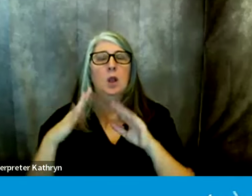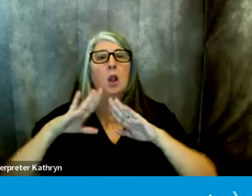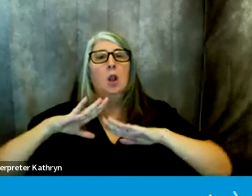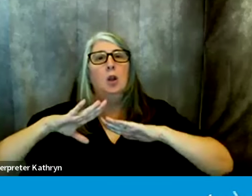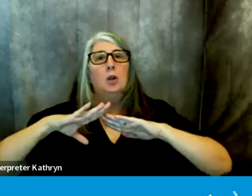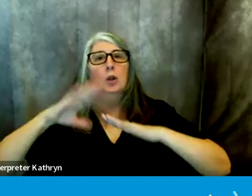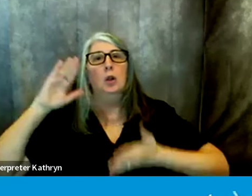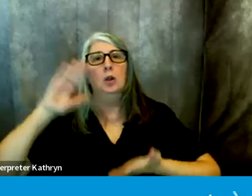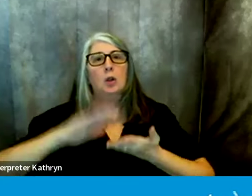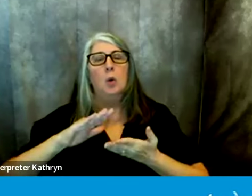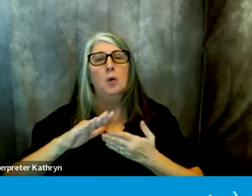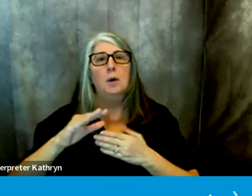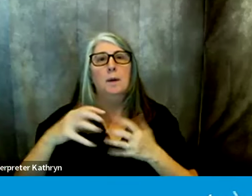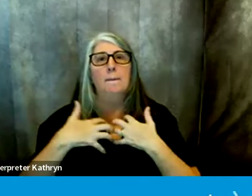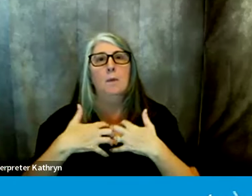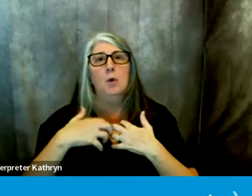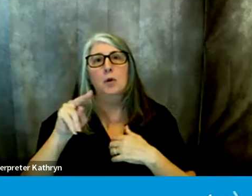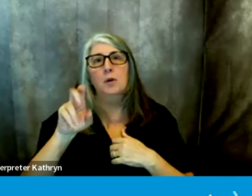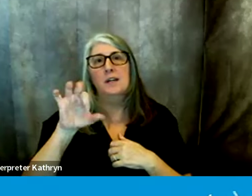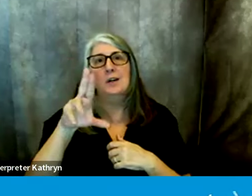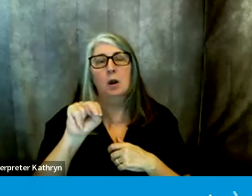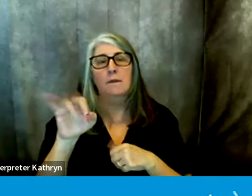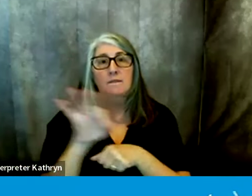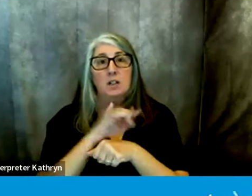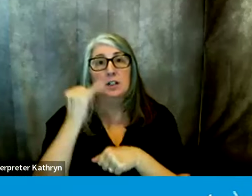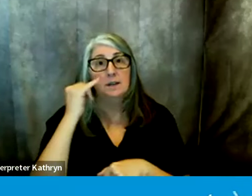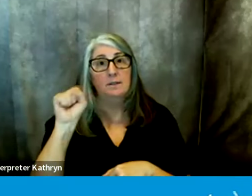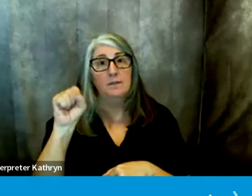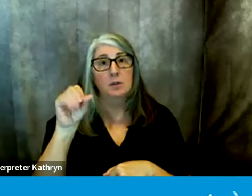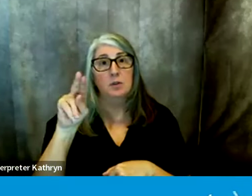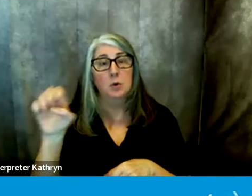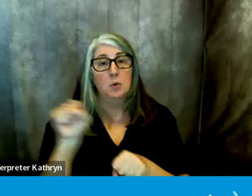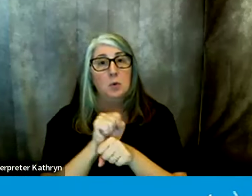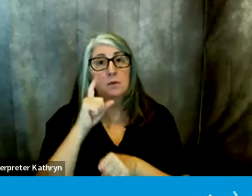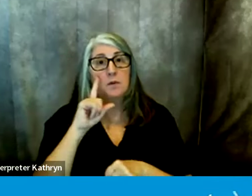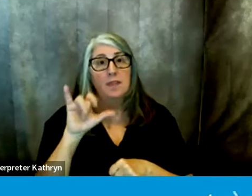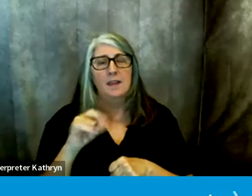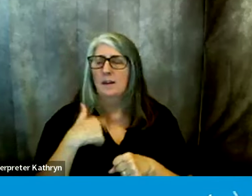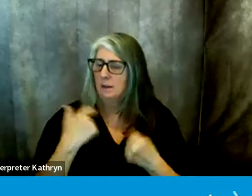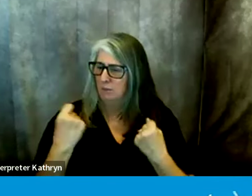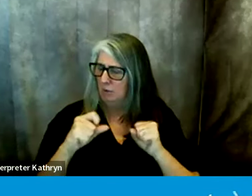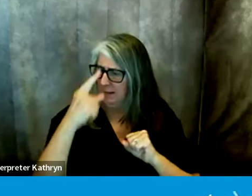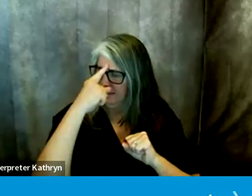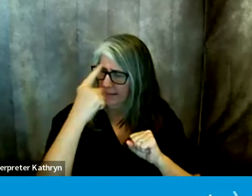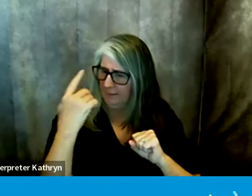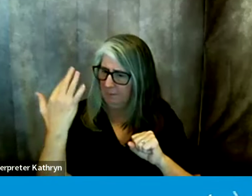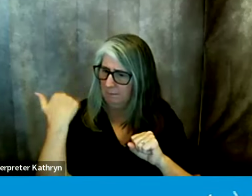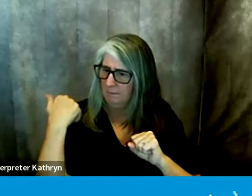if the SCONE works in lower motor neuron. I'm trying to think back when you listed the different things.